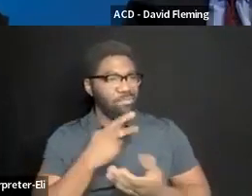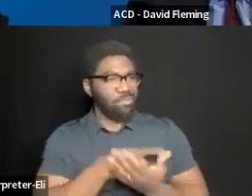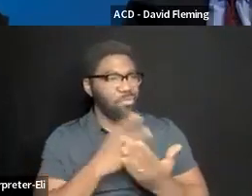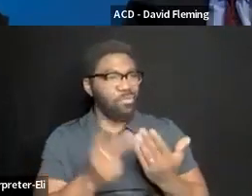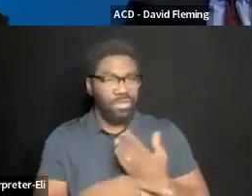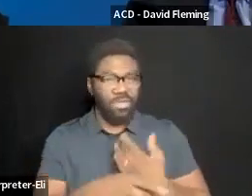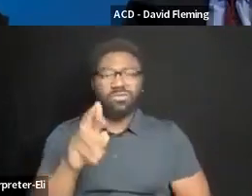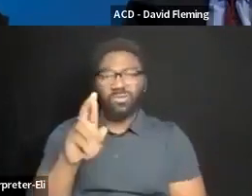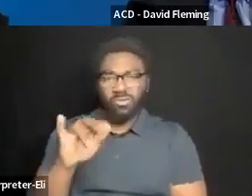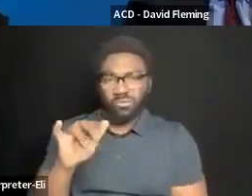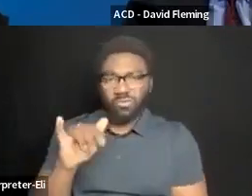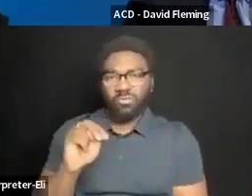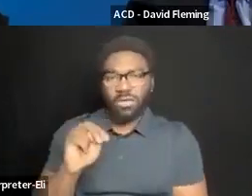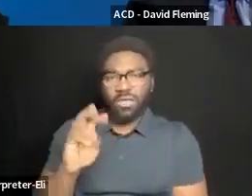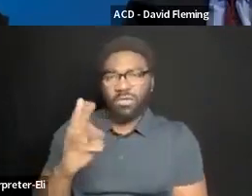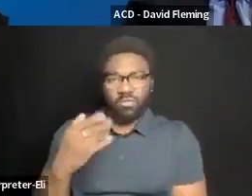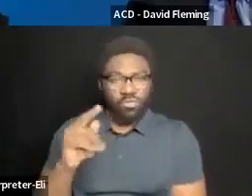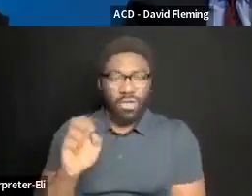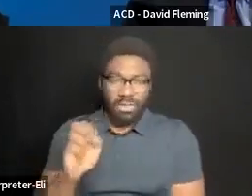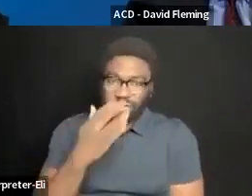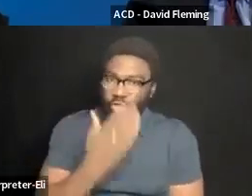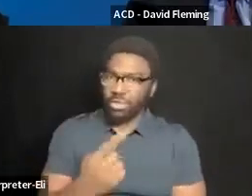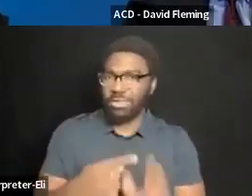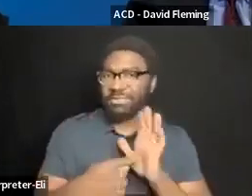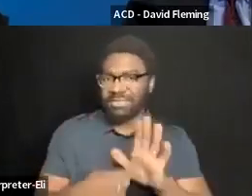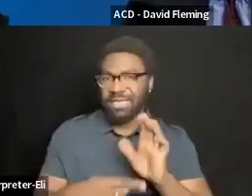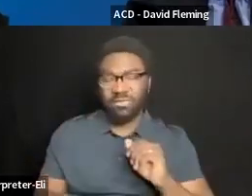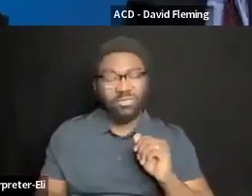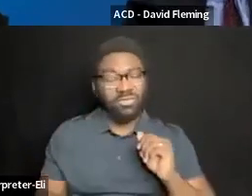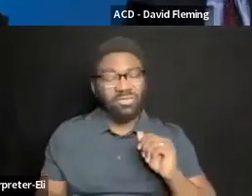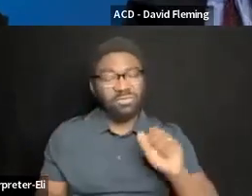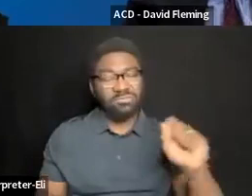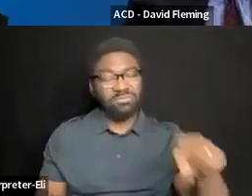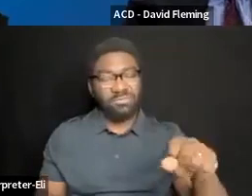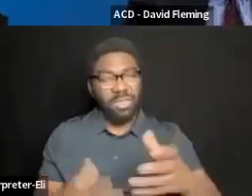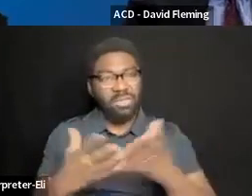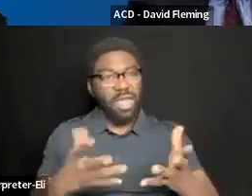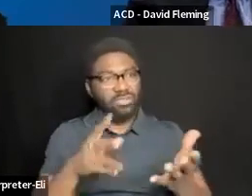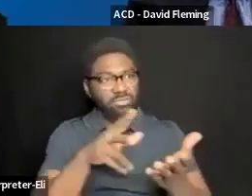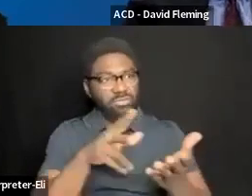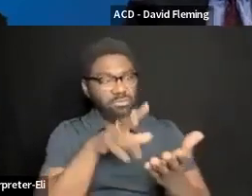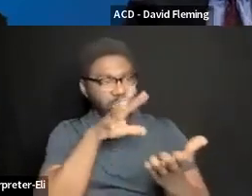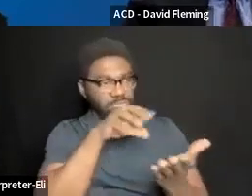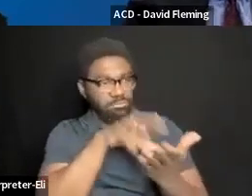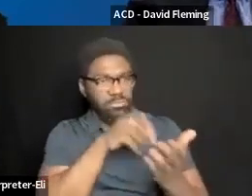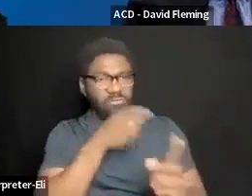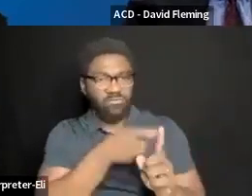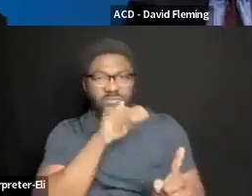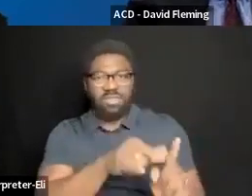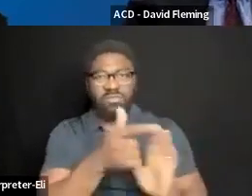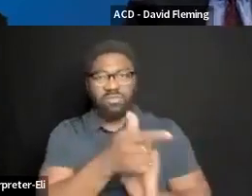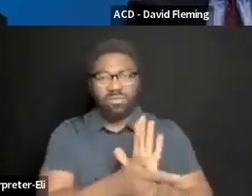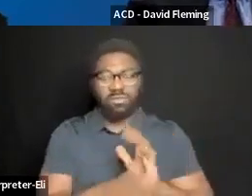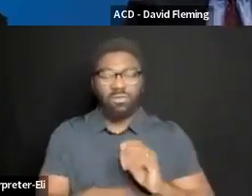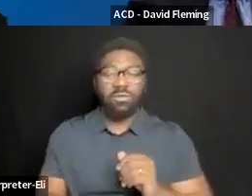It's a great example and I think there's a lot that could be learned from that kind of an approach and it gets at what Rhonda was mentioning earlier as well in terms